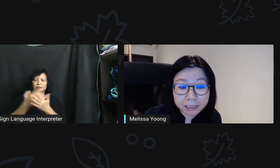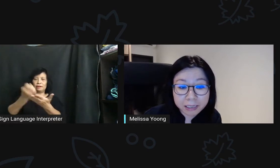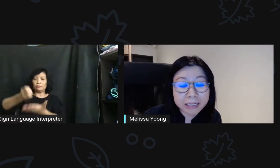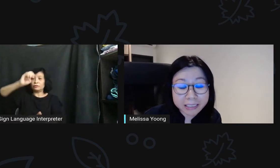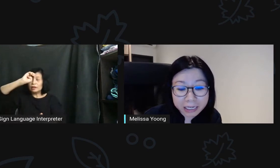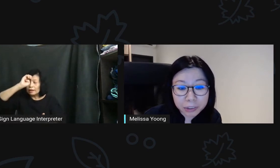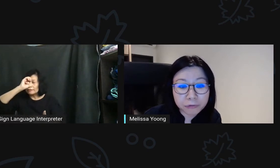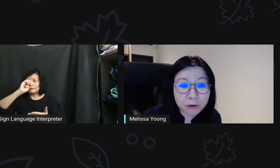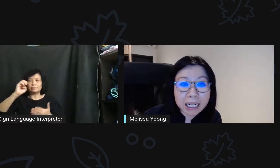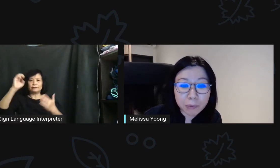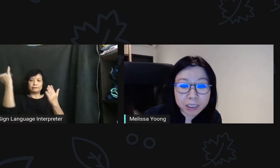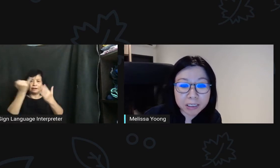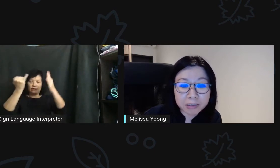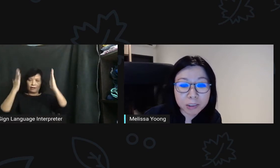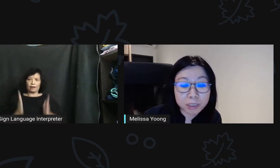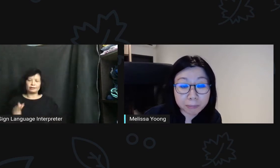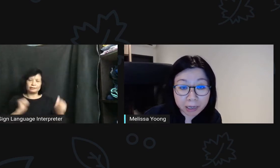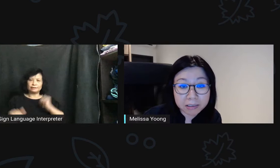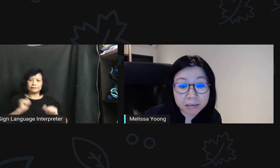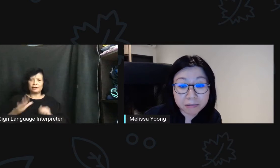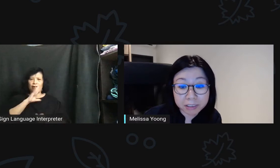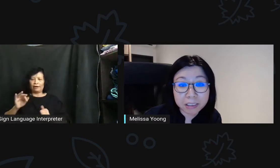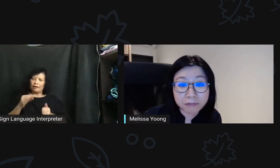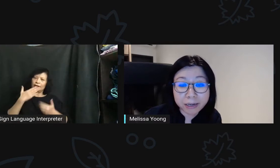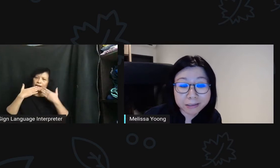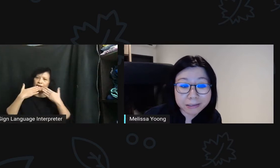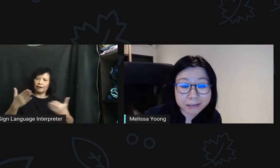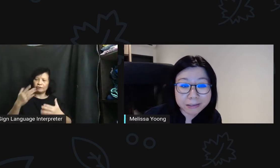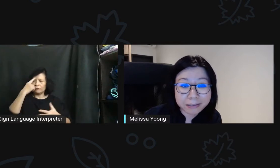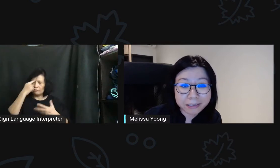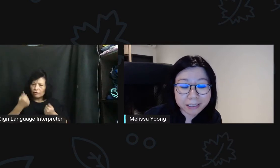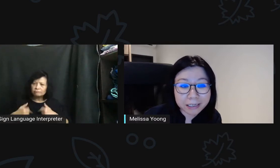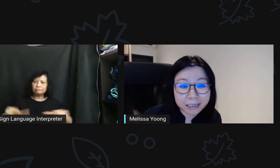and thank you for allowing us to be part of this event.